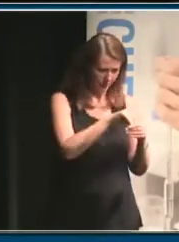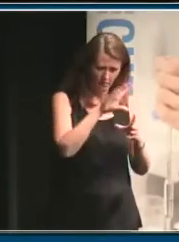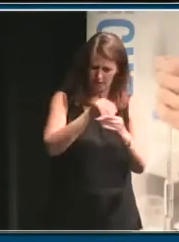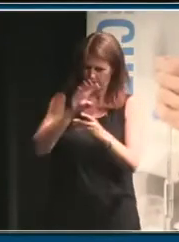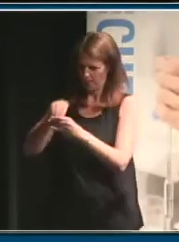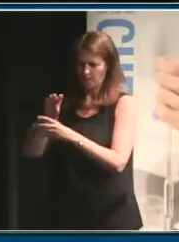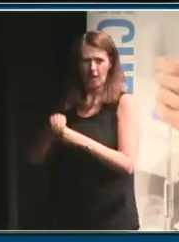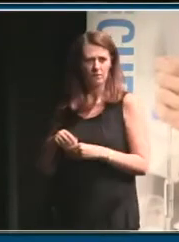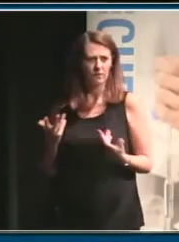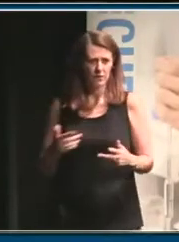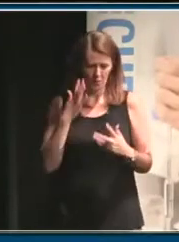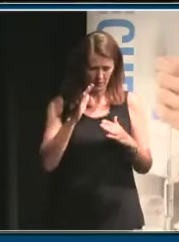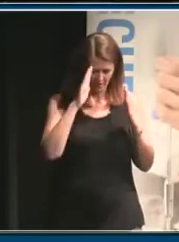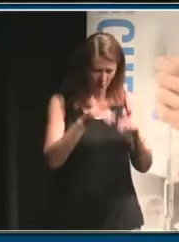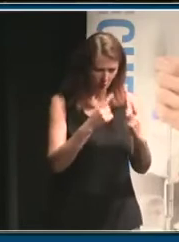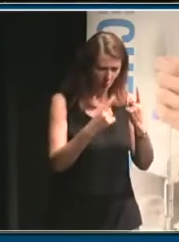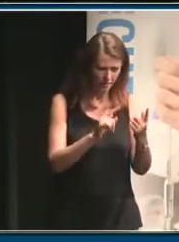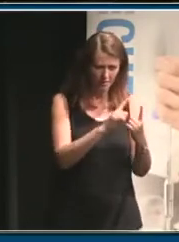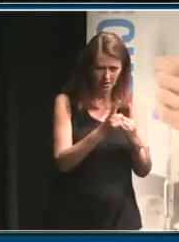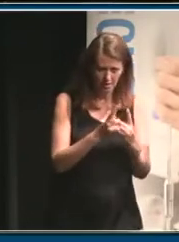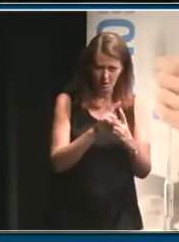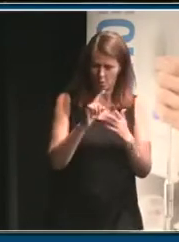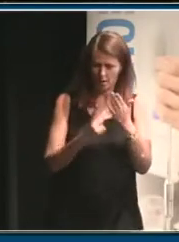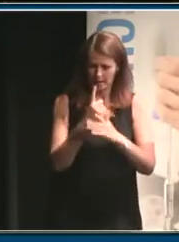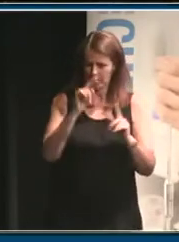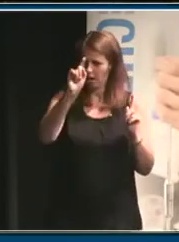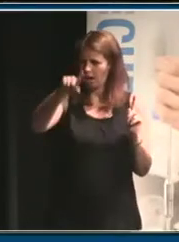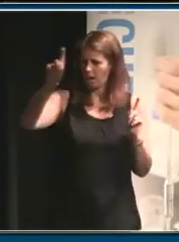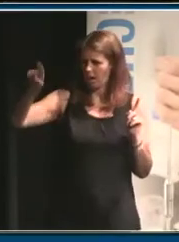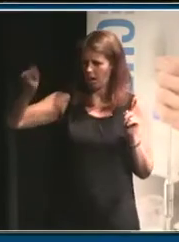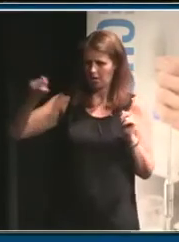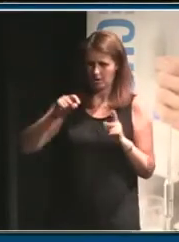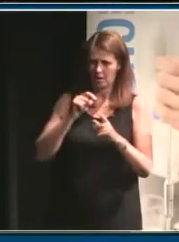you're focusing on one thing, what happens in the peripheral, the opportunity for invention and so